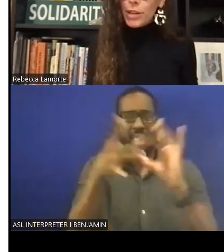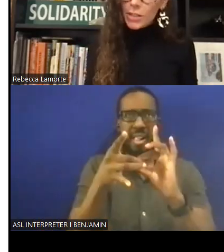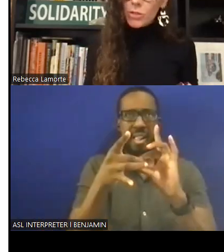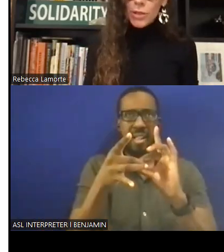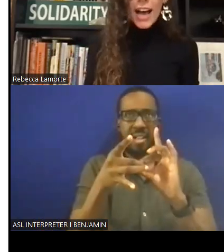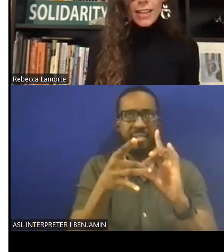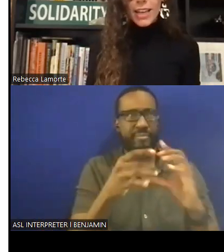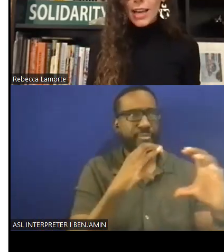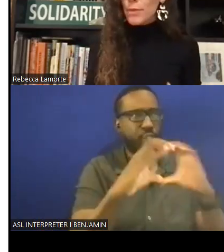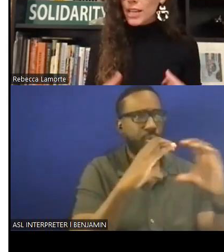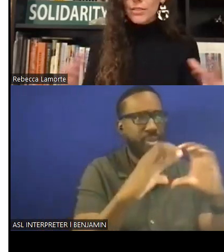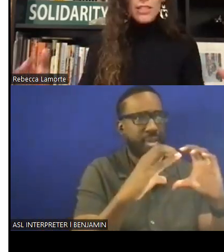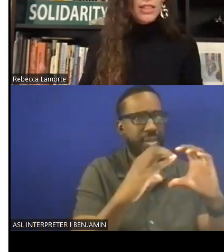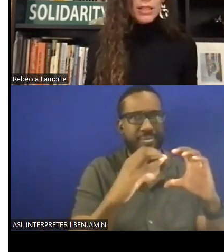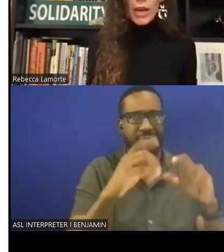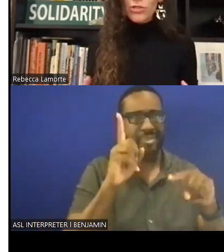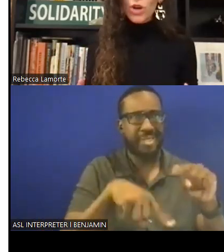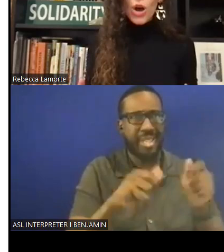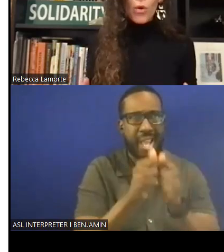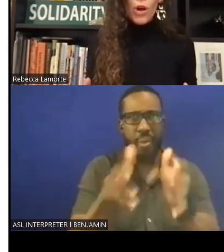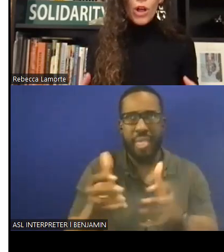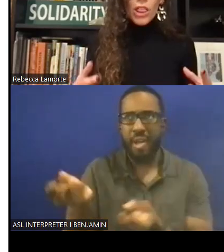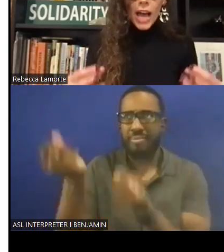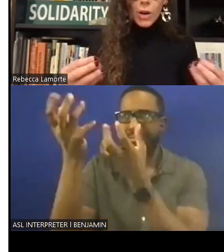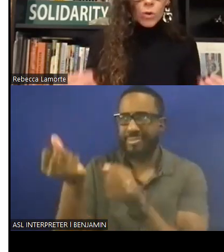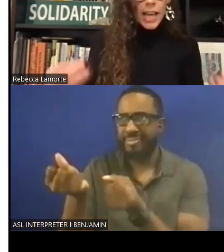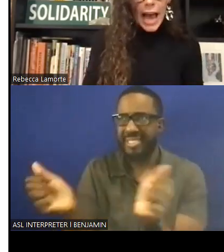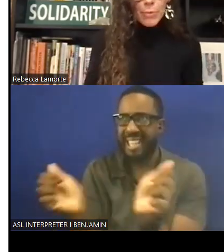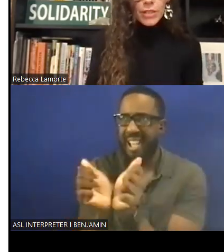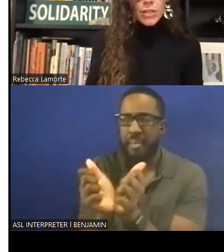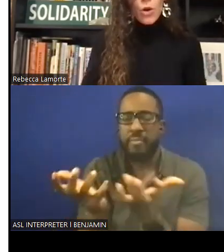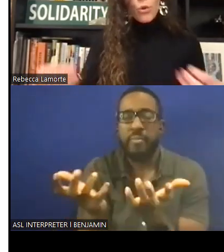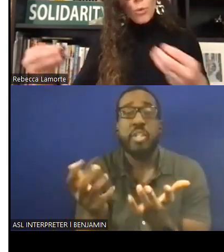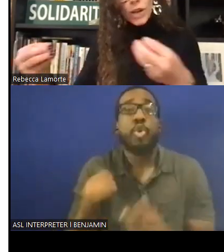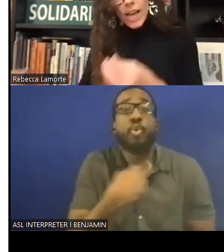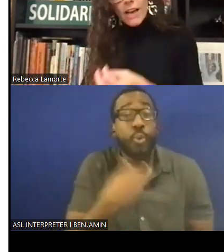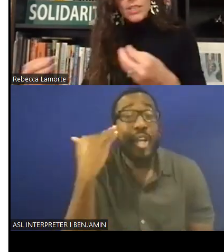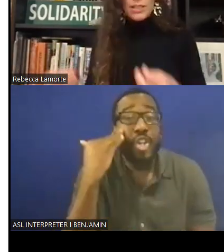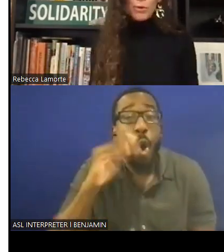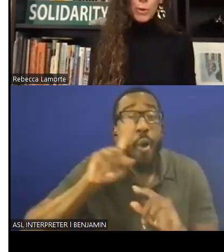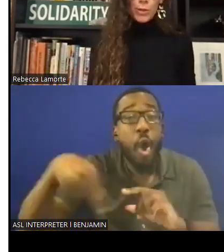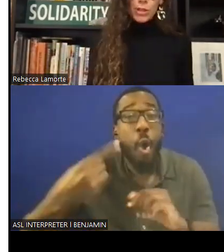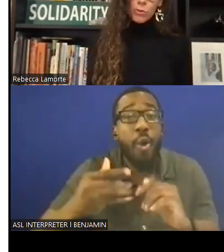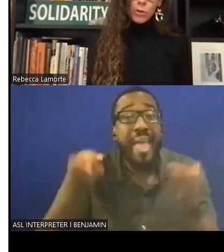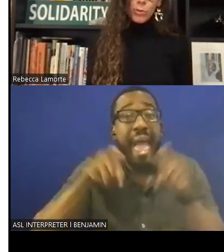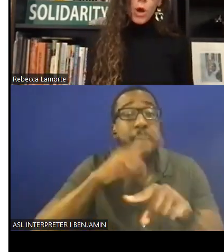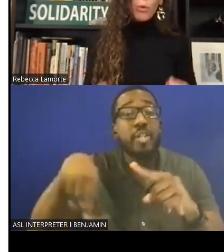but it's the reality, and many of us in this space know that only happens when you have a disabled person in the room.